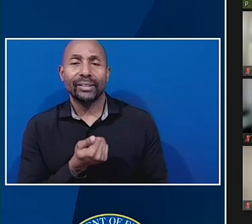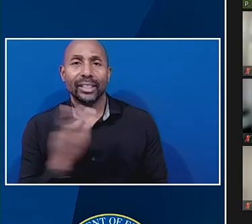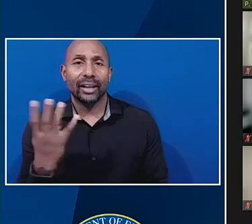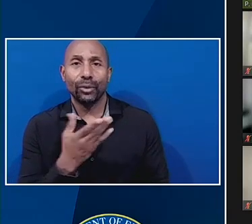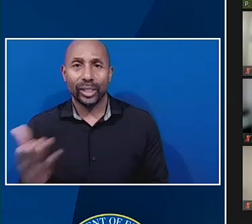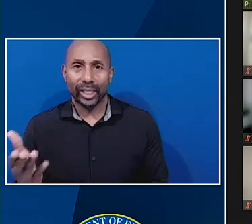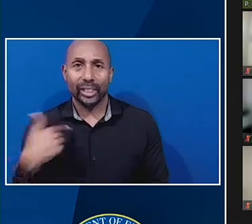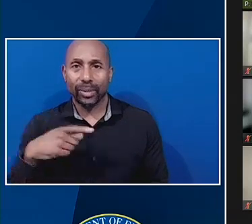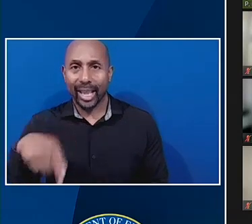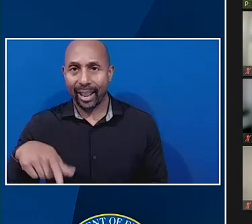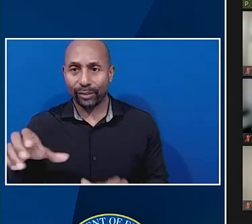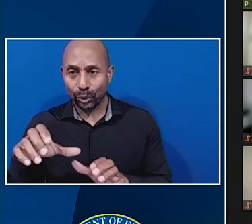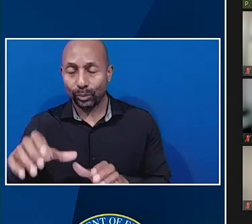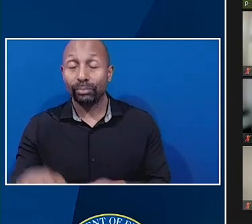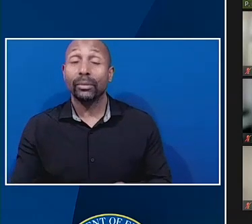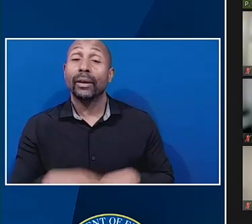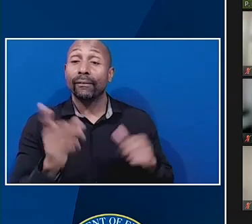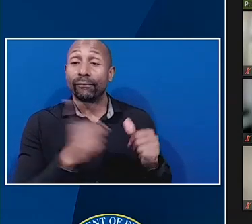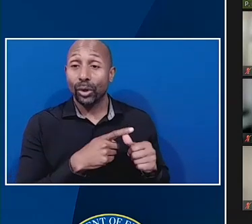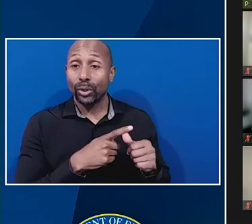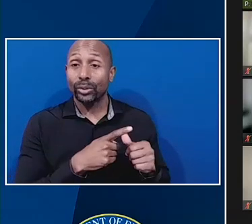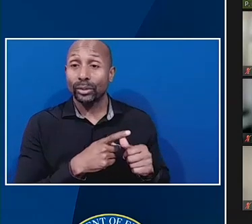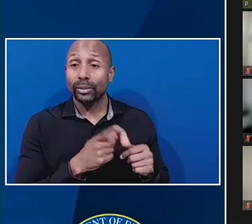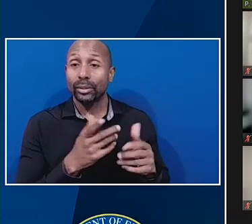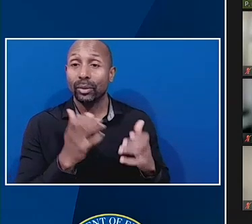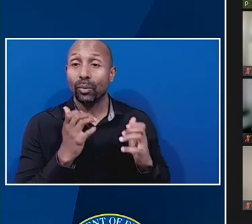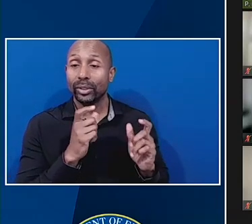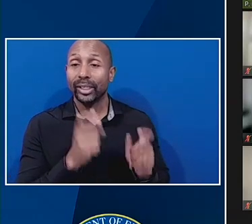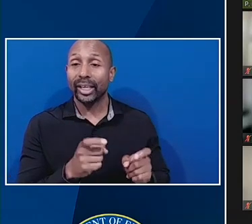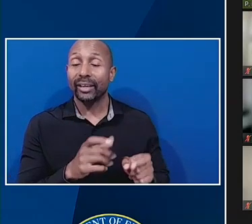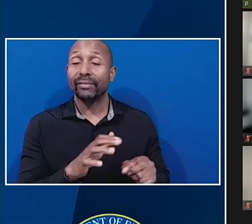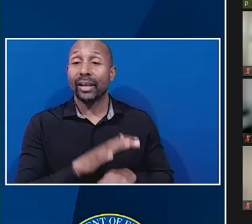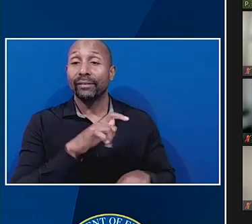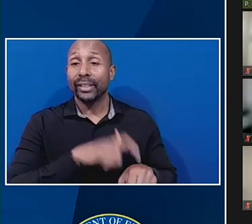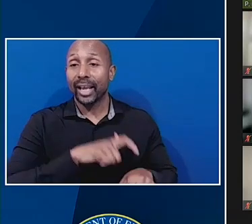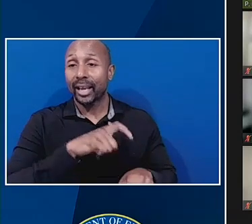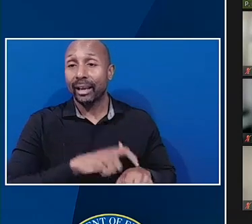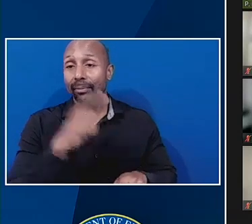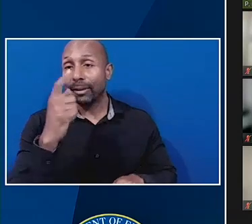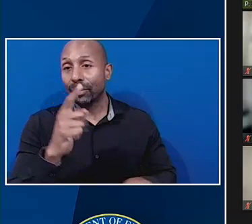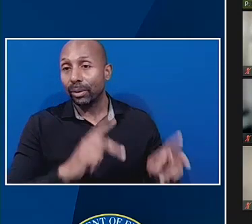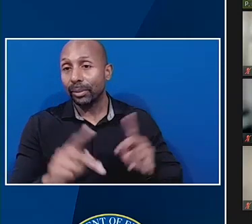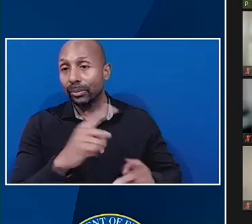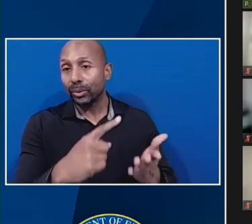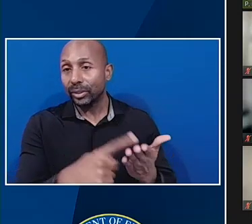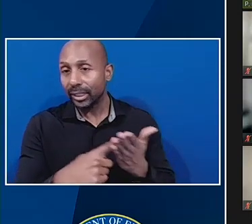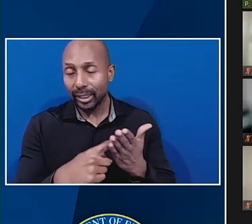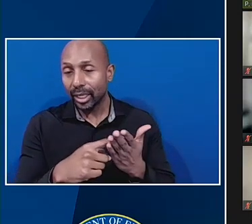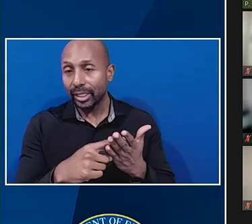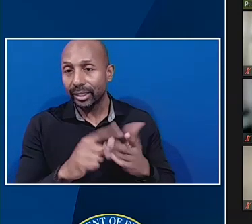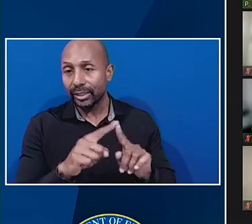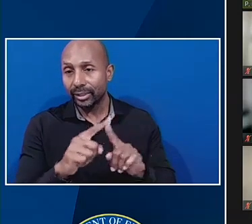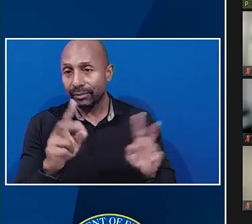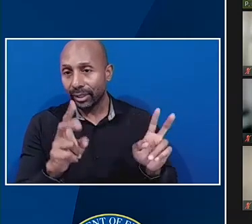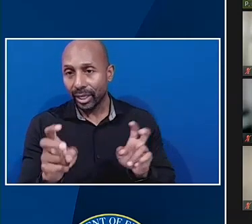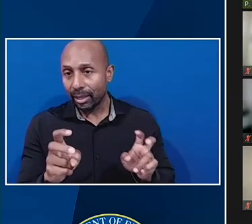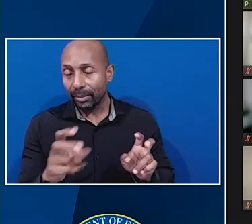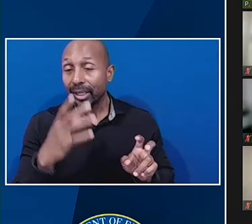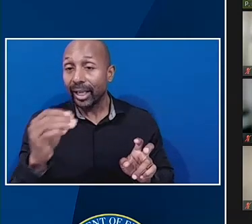The first thing being, give enough time for people to discuss these topics and for us to try to reach consensus.